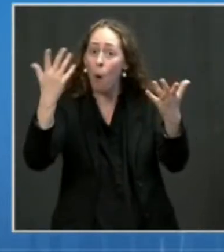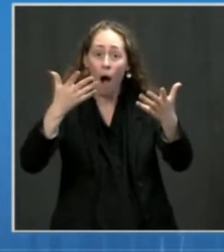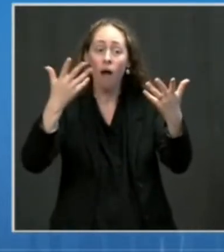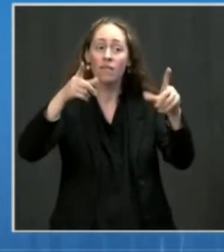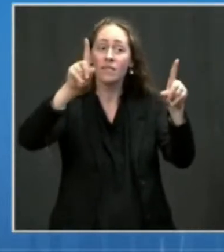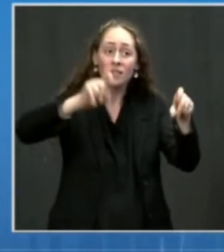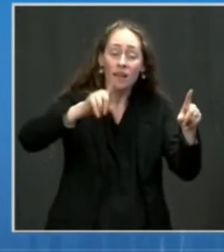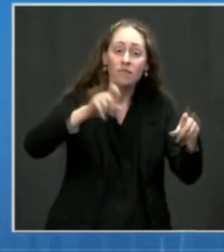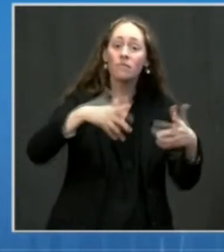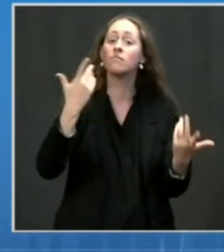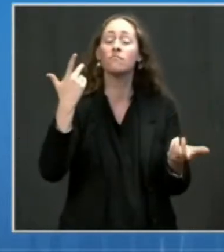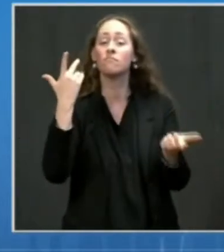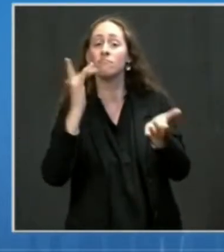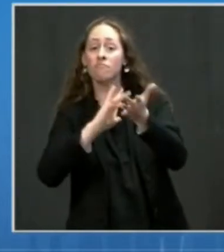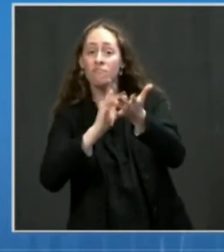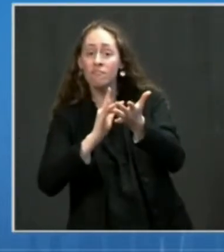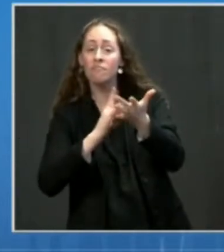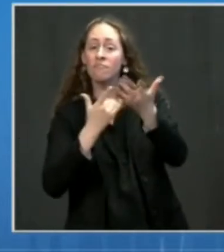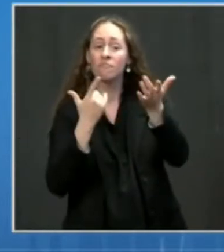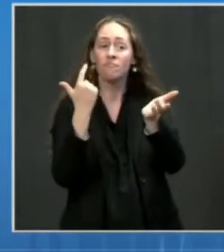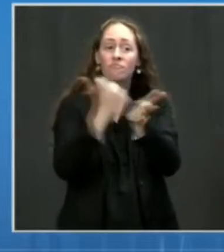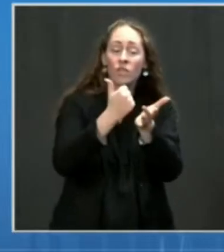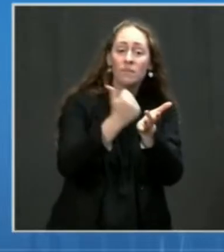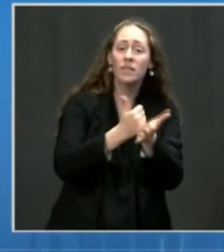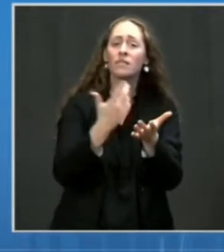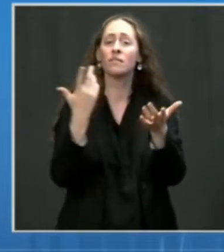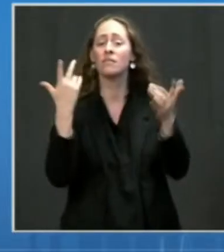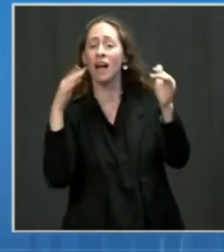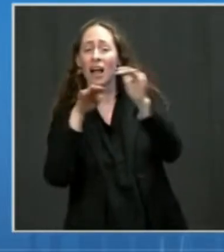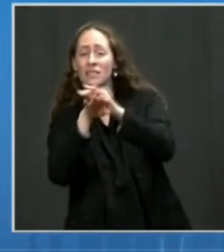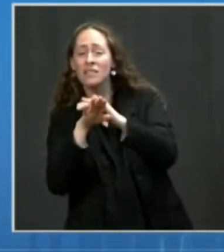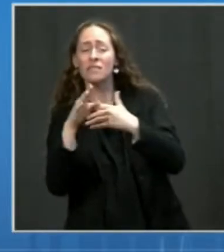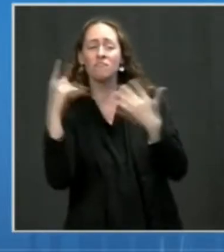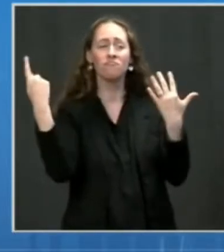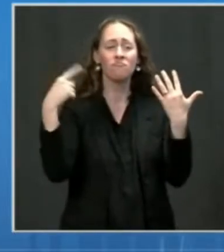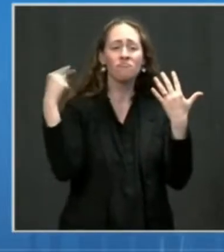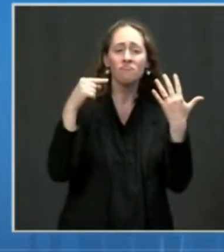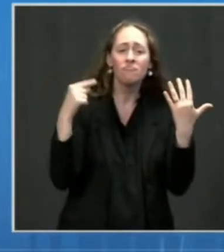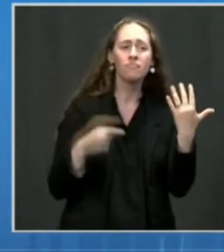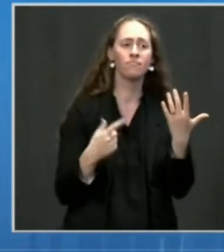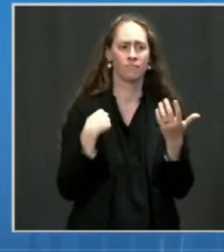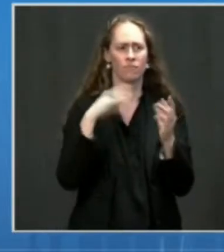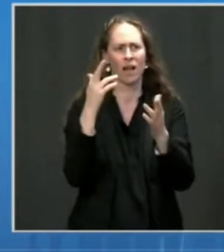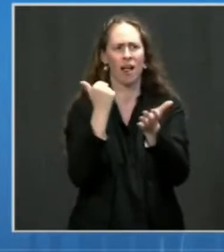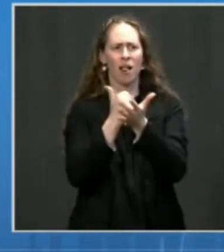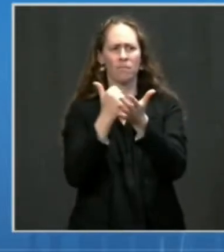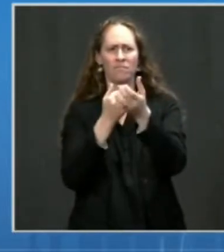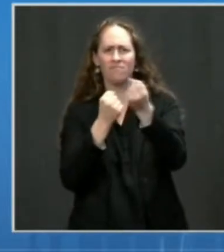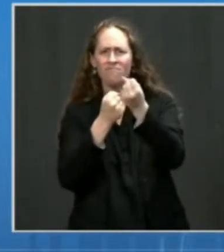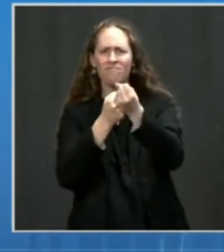GOVERNORS IN HELPING THEM TO MEET THIS MOMENT, WHETHER THAT